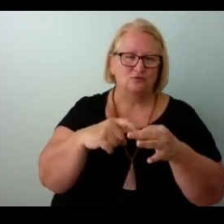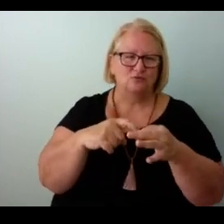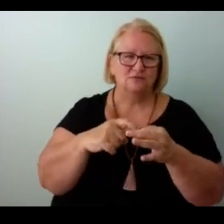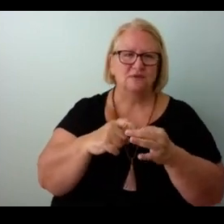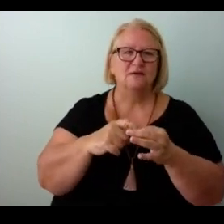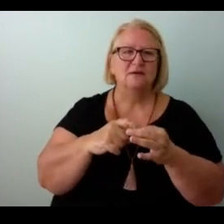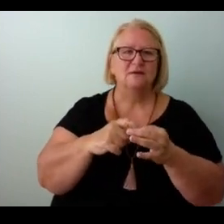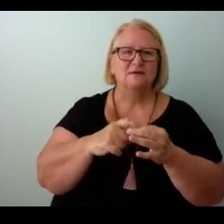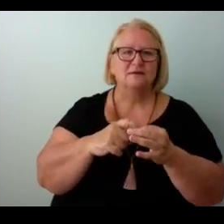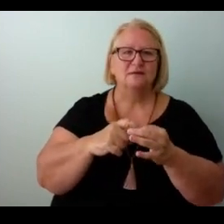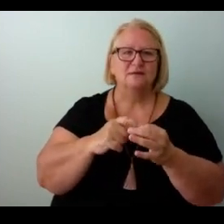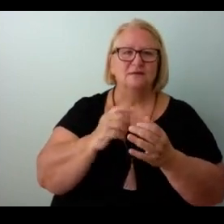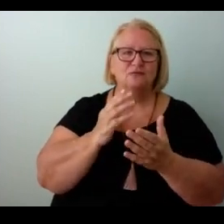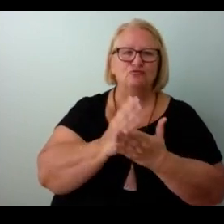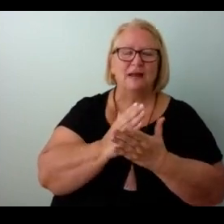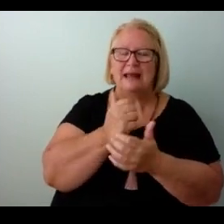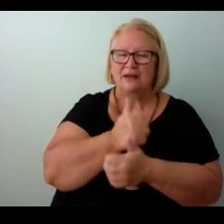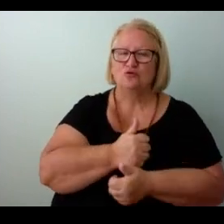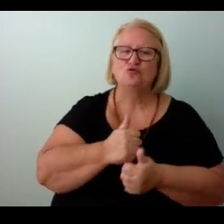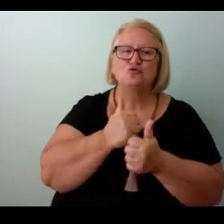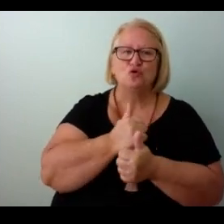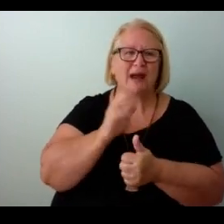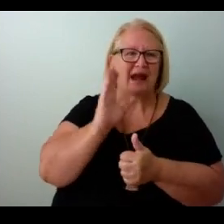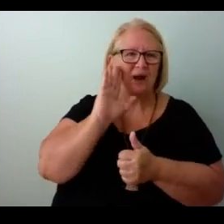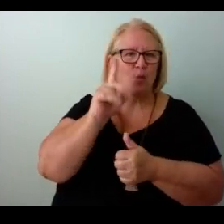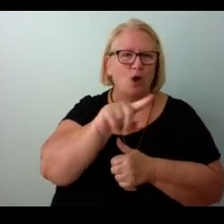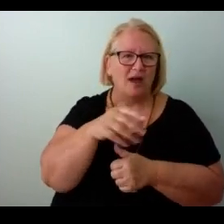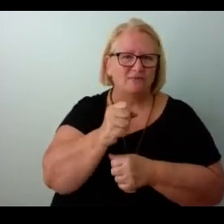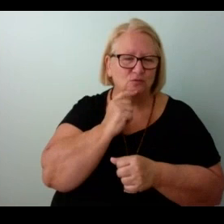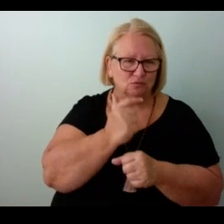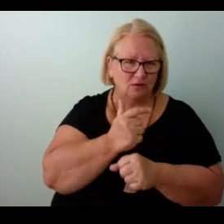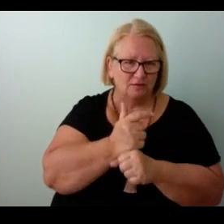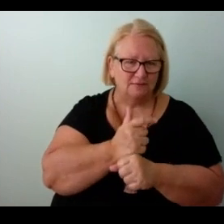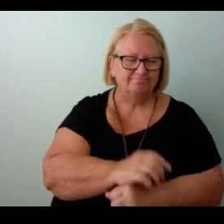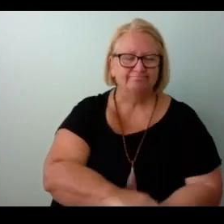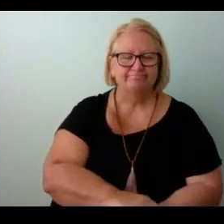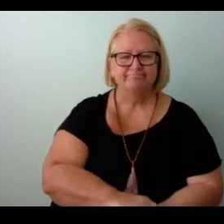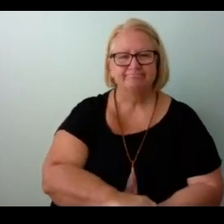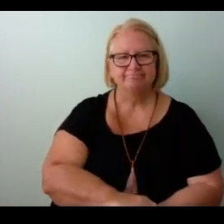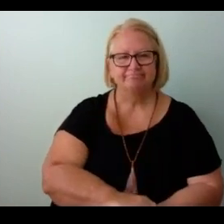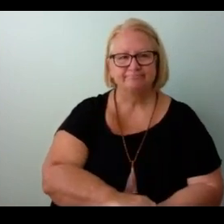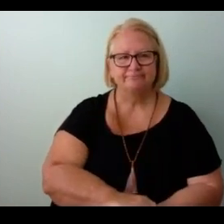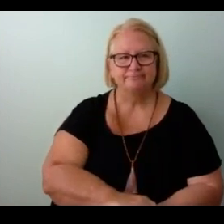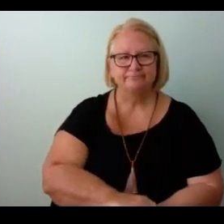We really enjoy hearing what you have to say and your clients along the way as well and